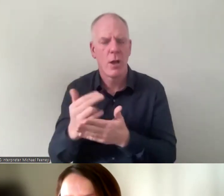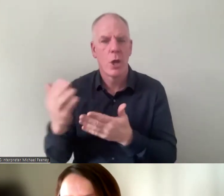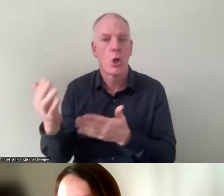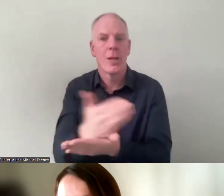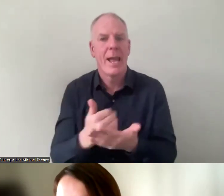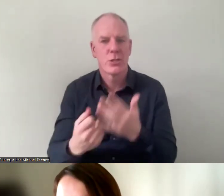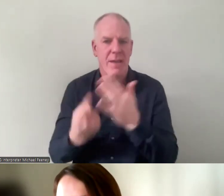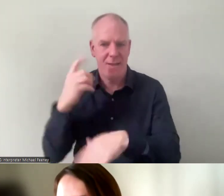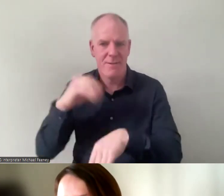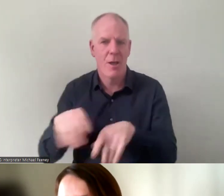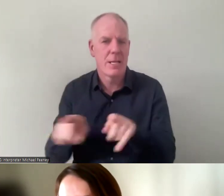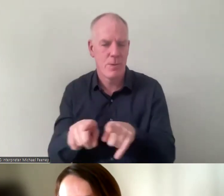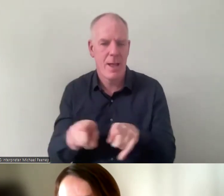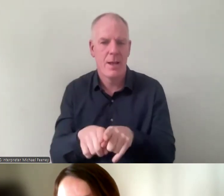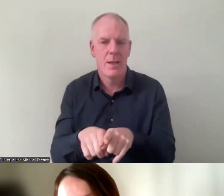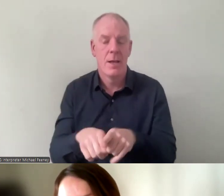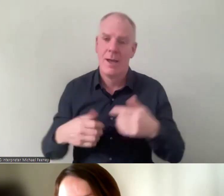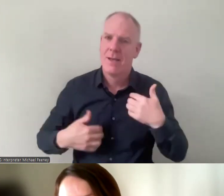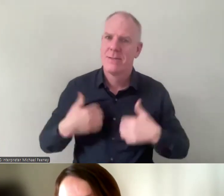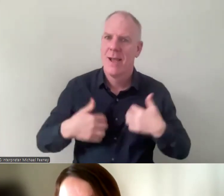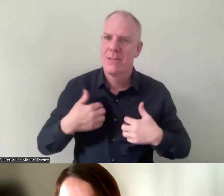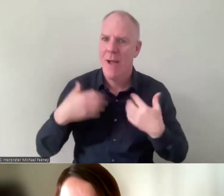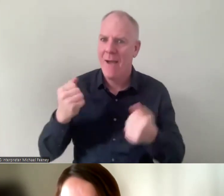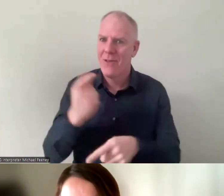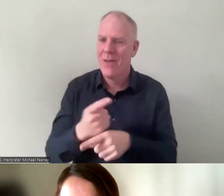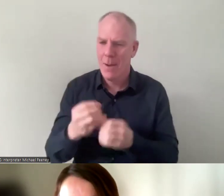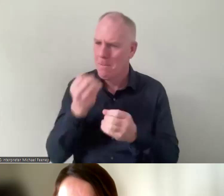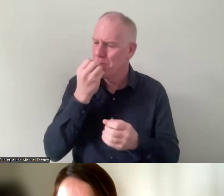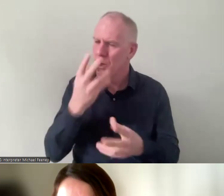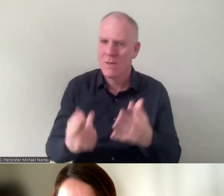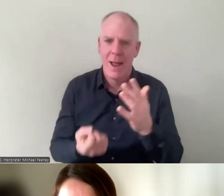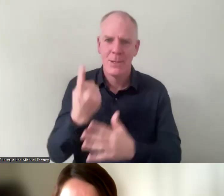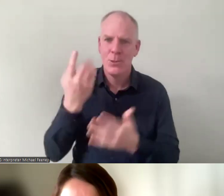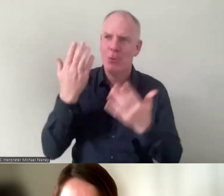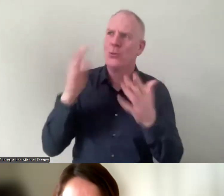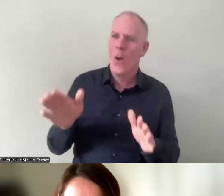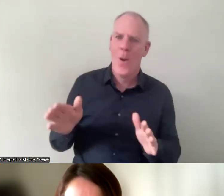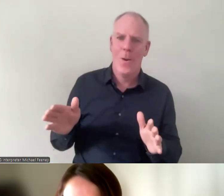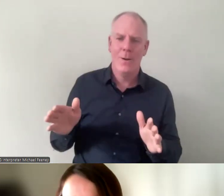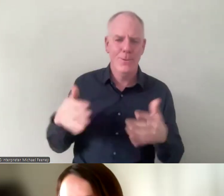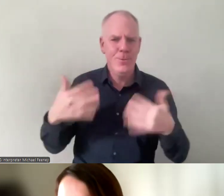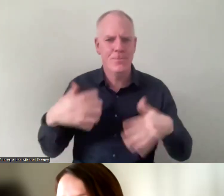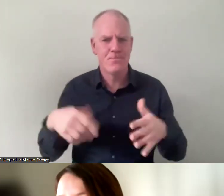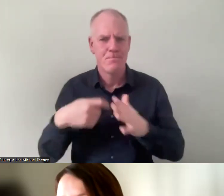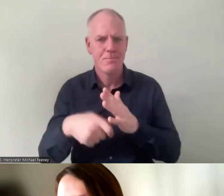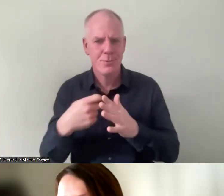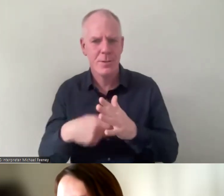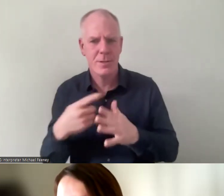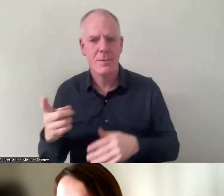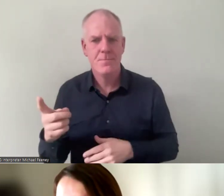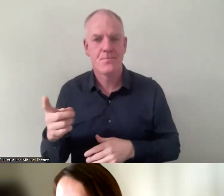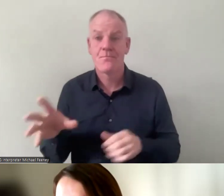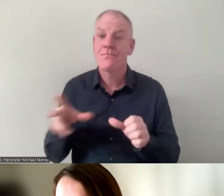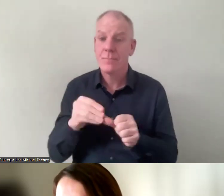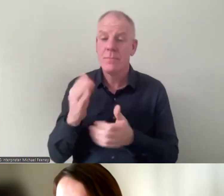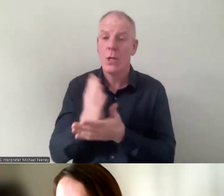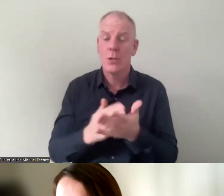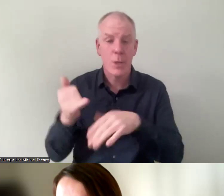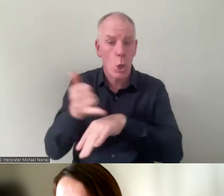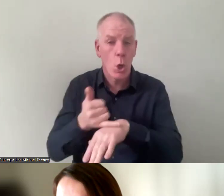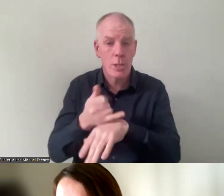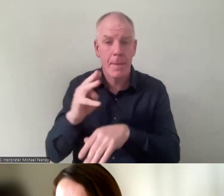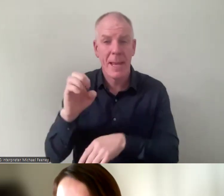as well. We're really excited to have it. It's such a lovely opportunity to show a fascinating project. You've even got some of the pigments in the exhibition as well,